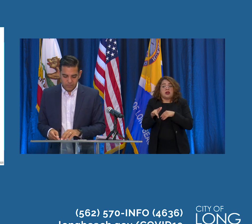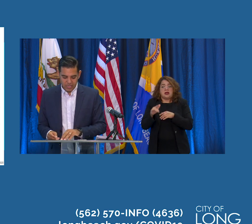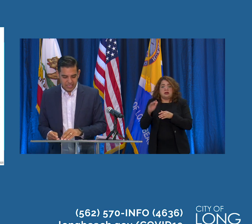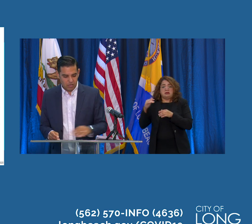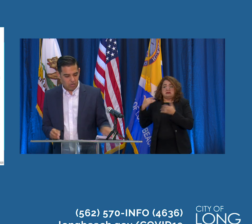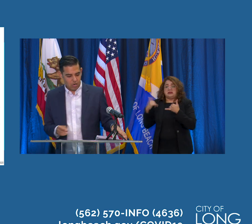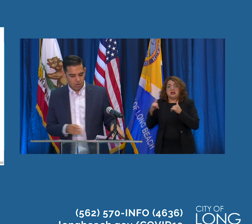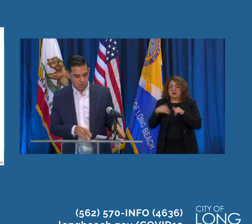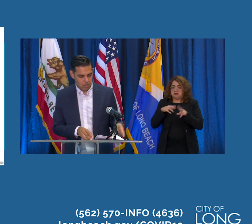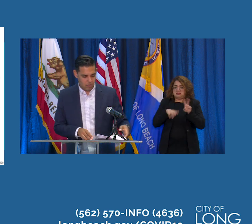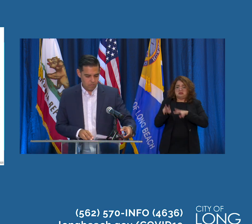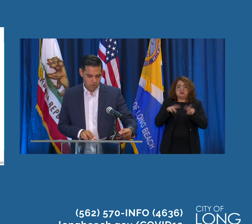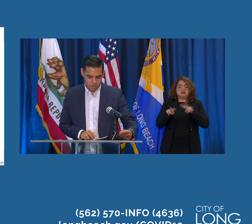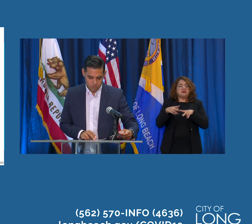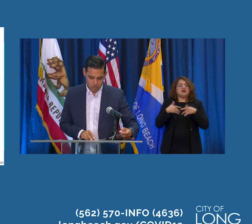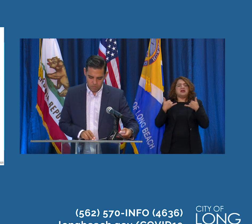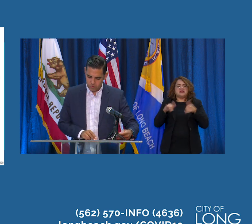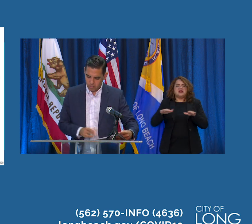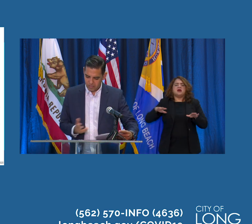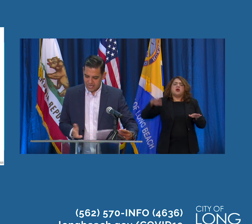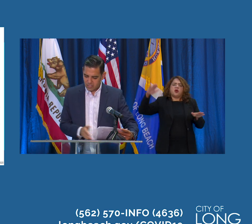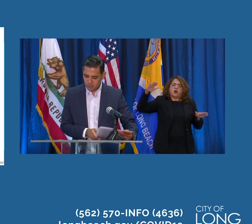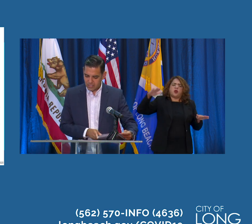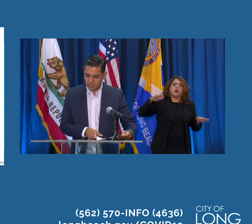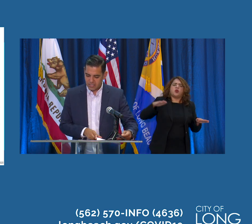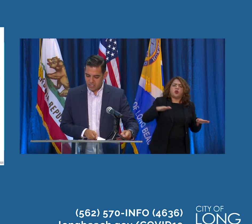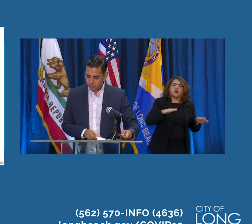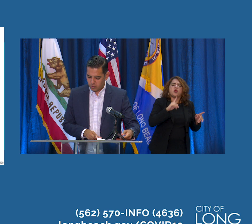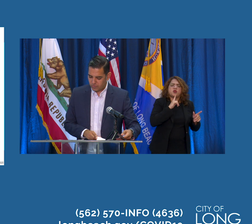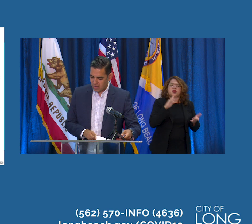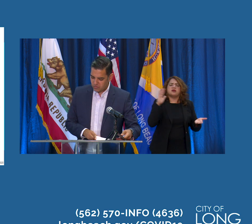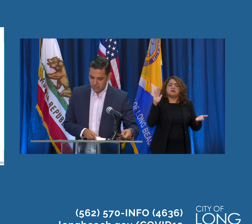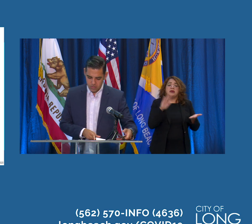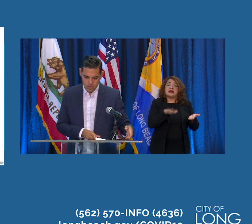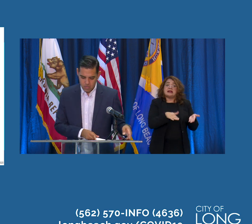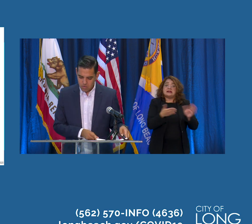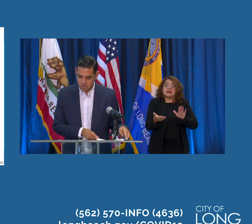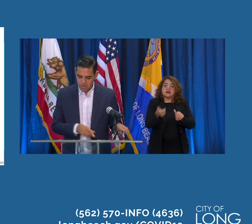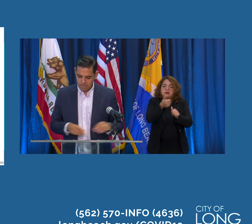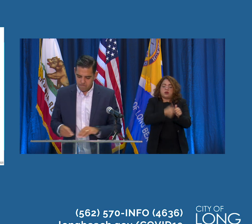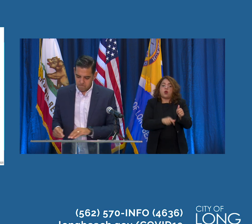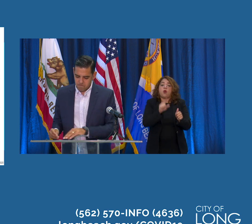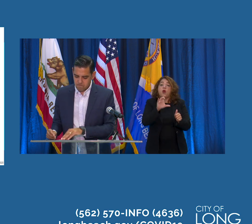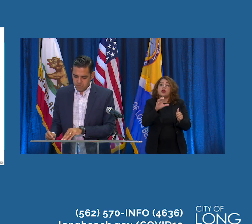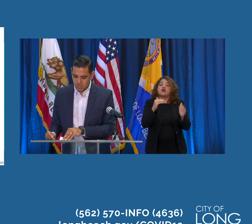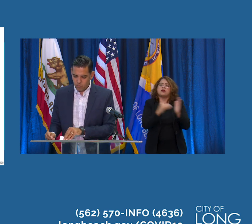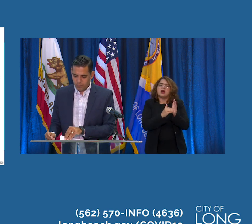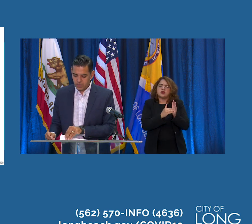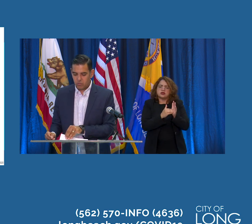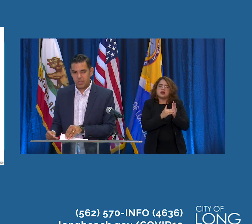So again our, our data as it relates to deaths per one hundred thousand, we've been doing